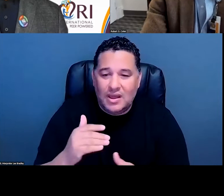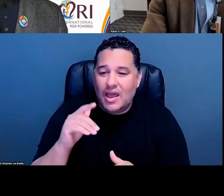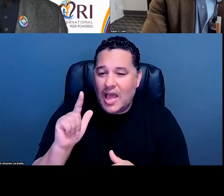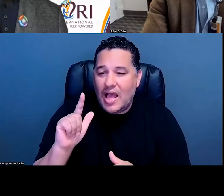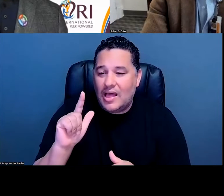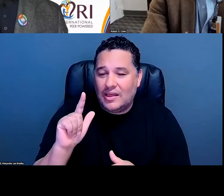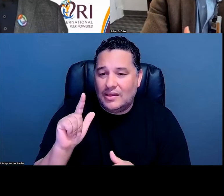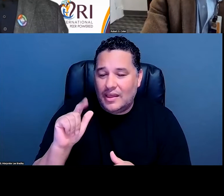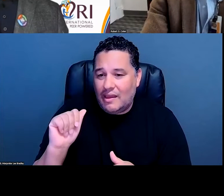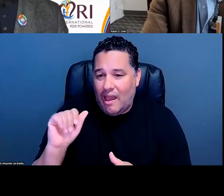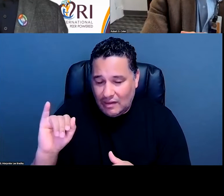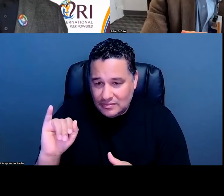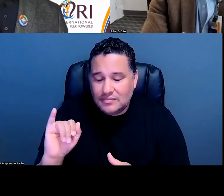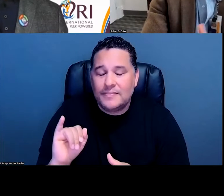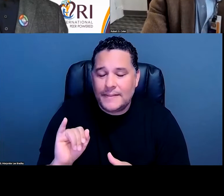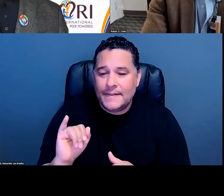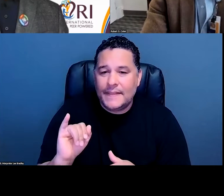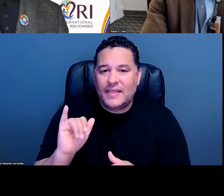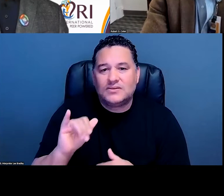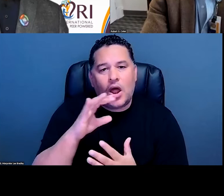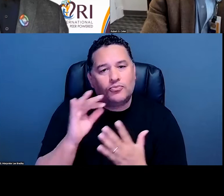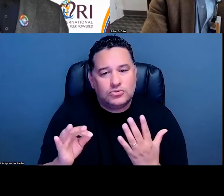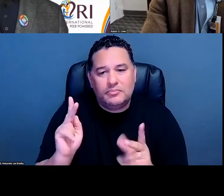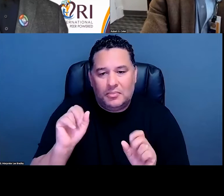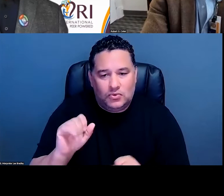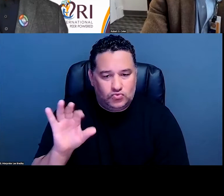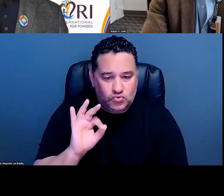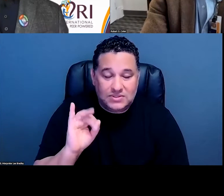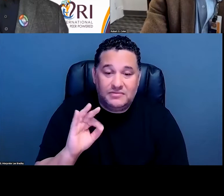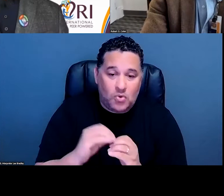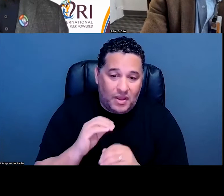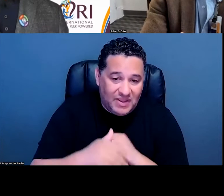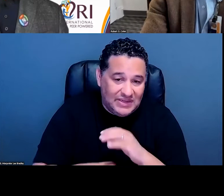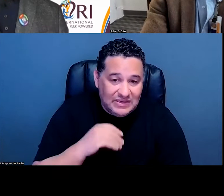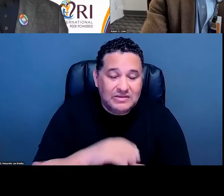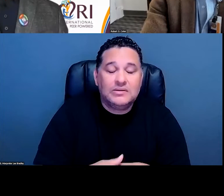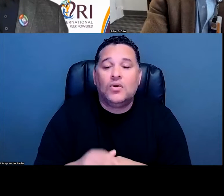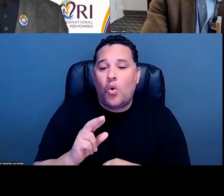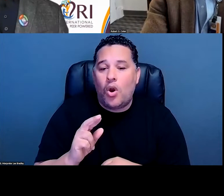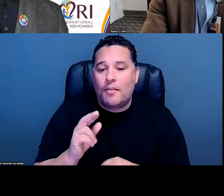HAVE A REALLY IMPORTANT ROLEN THE TREATMENT PROCESS . I THINK AL Is